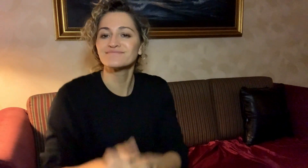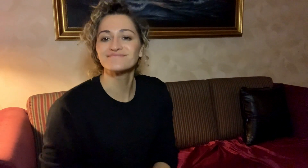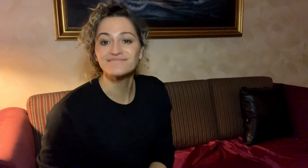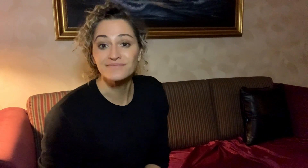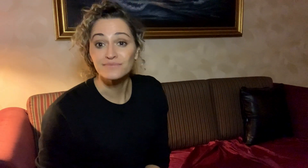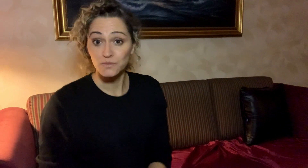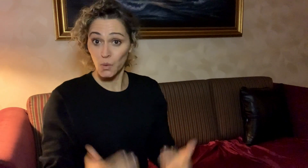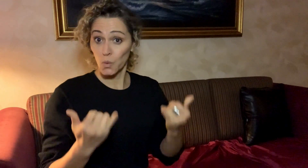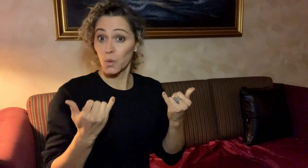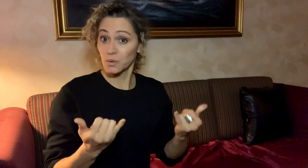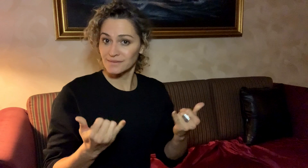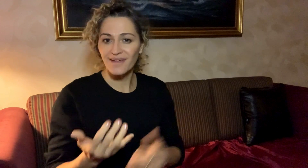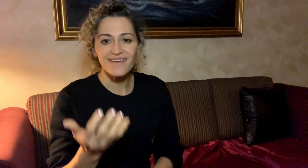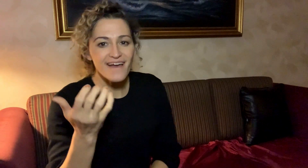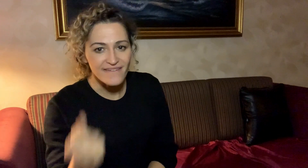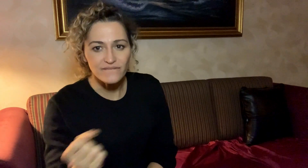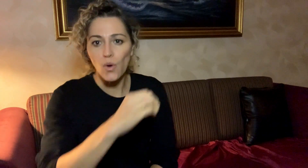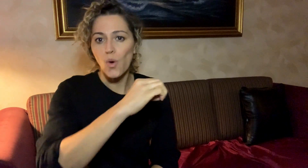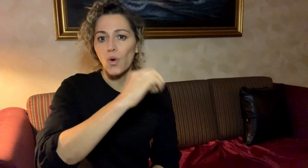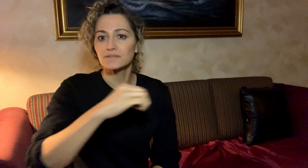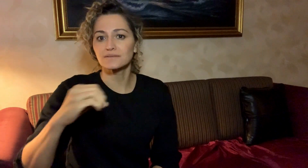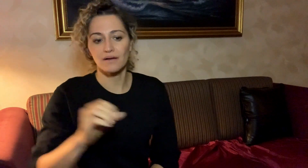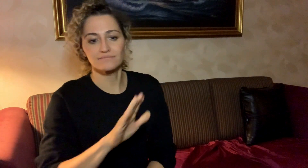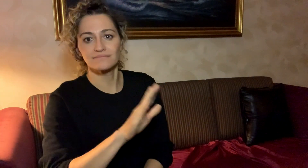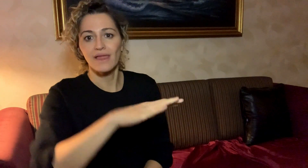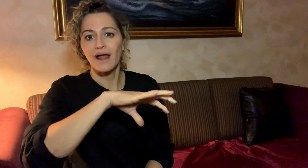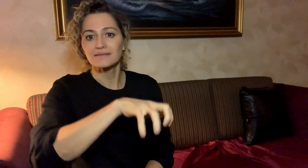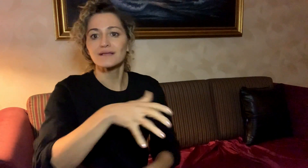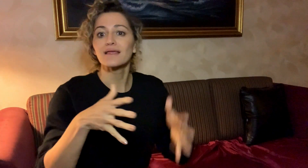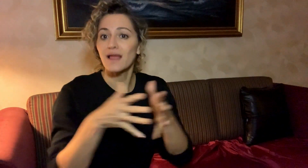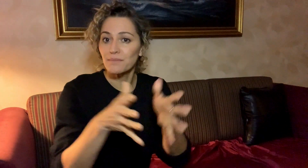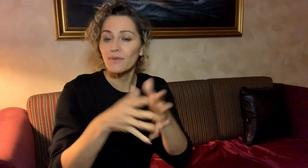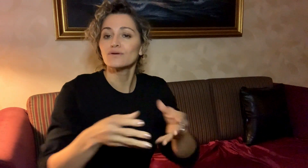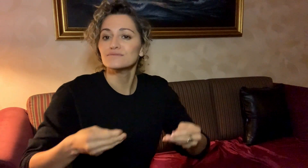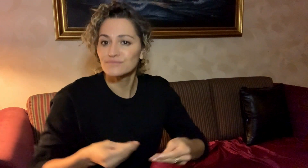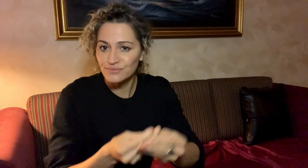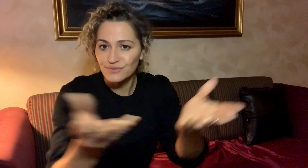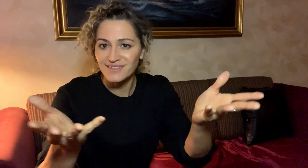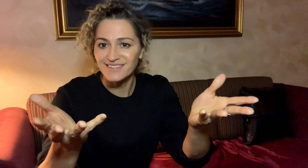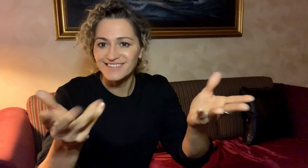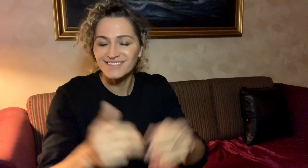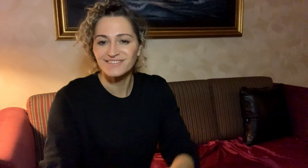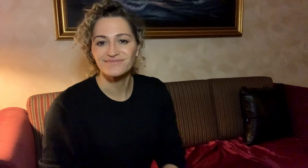Today, we also will have a Regional Report from Oceania.